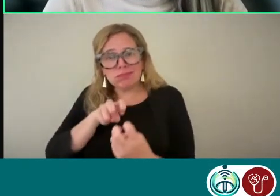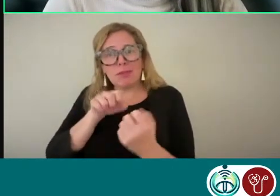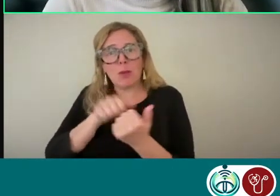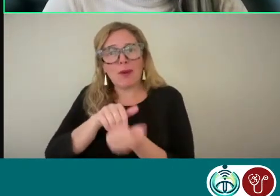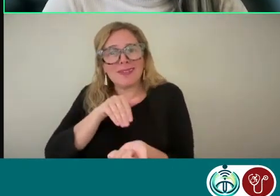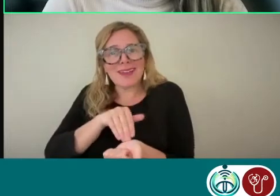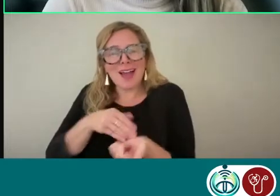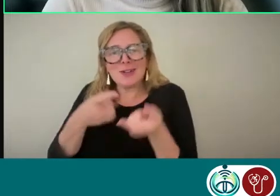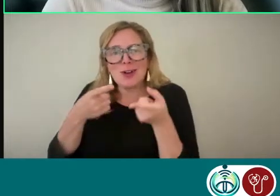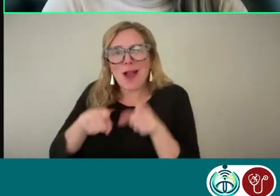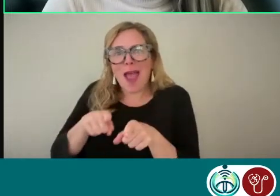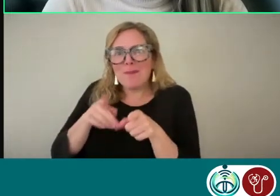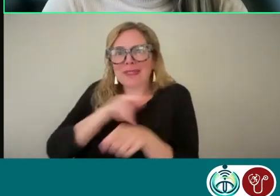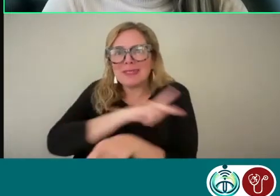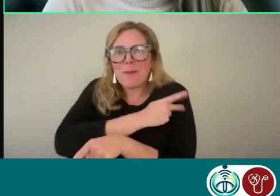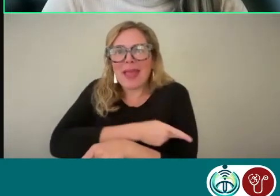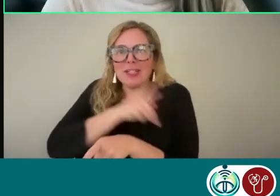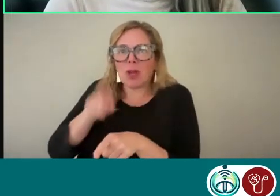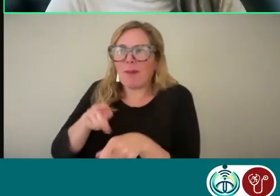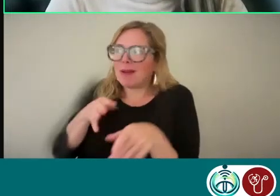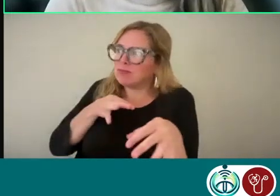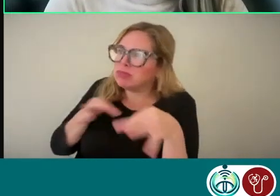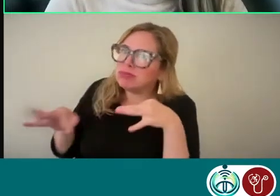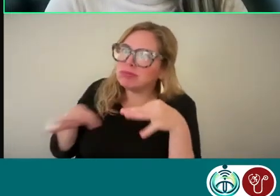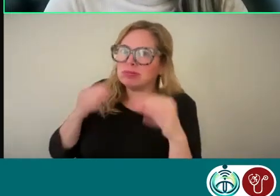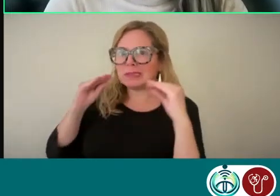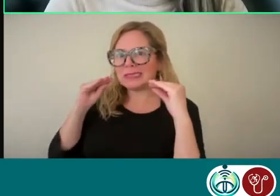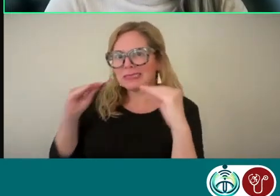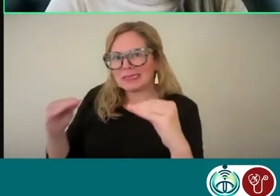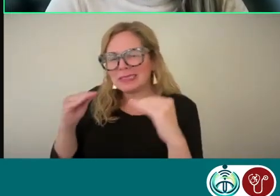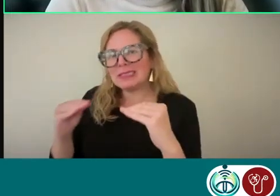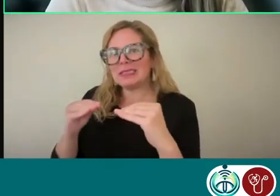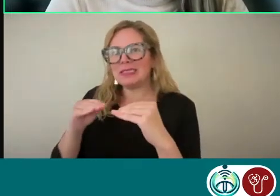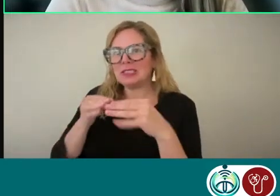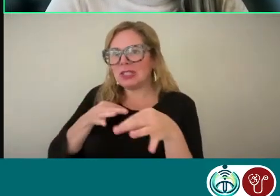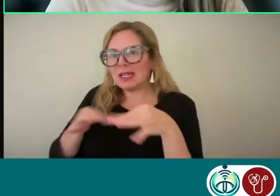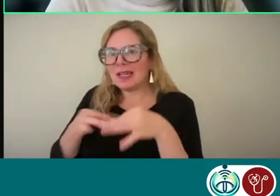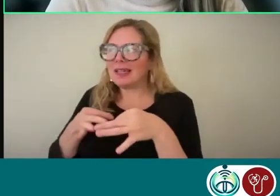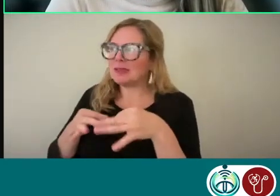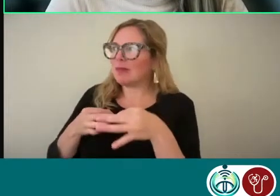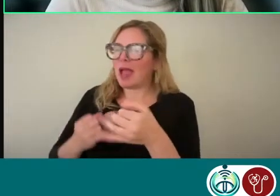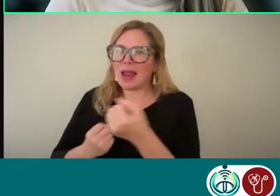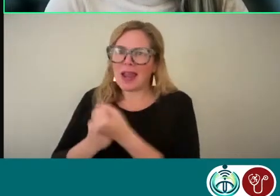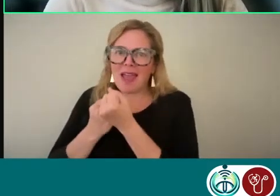social isolation and lack of support. Difficulties accessing and navigating virtual platforms.